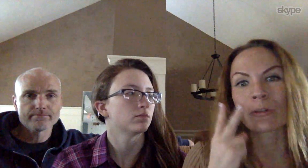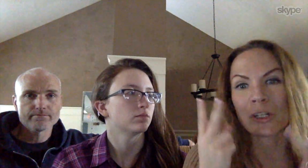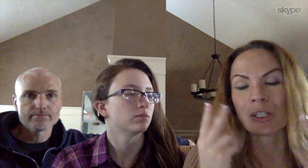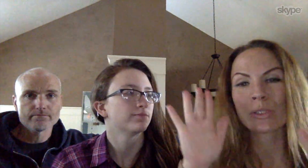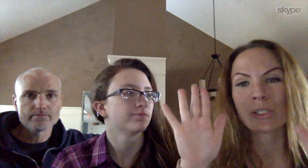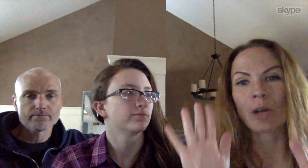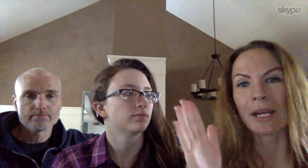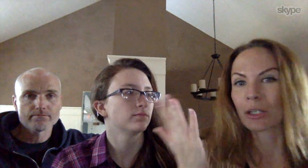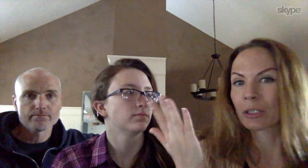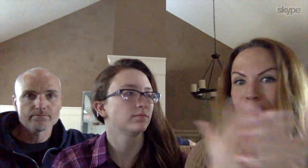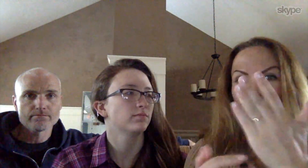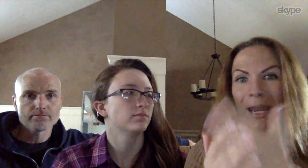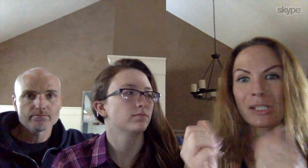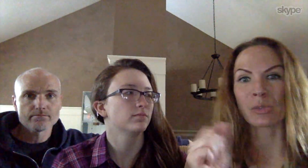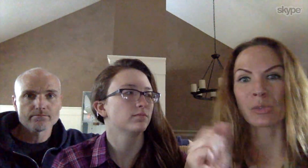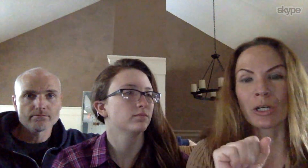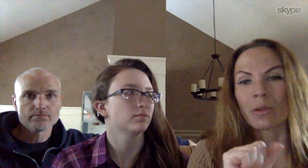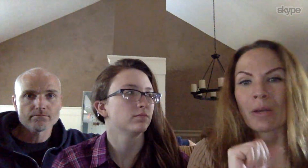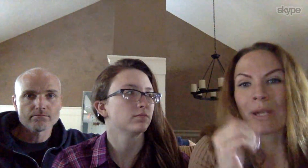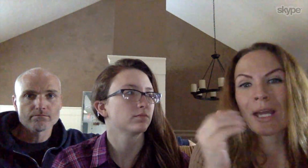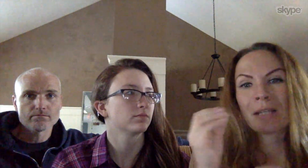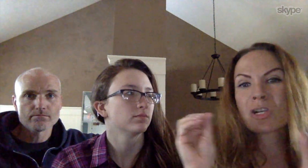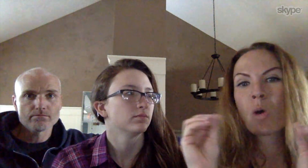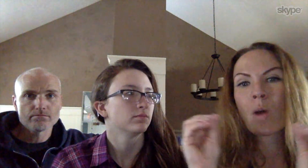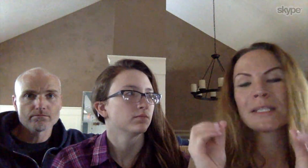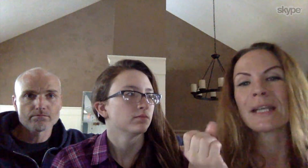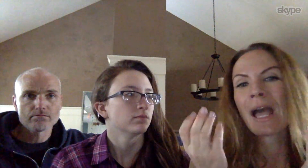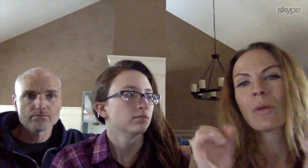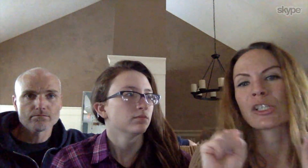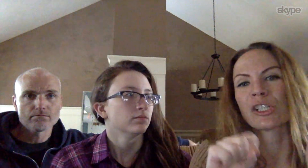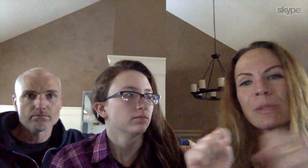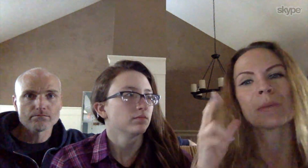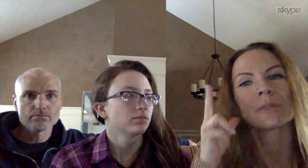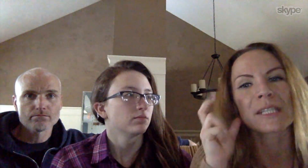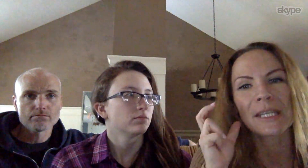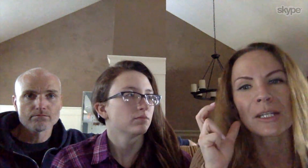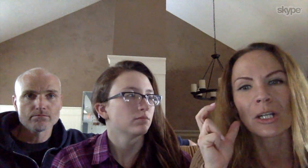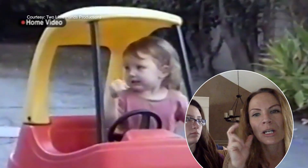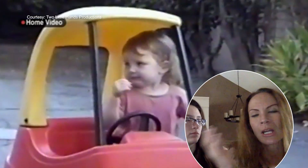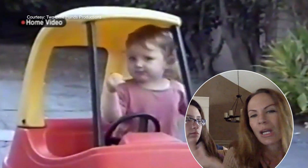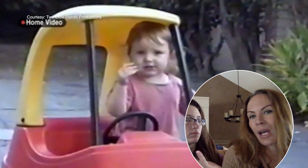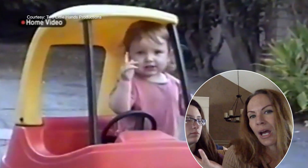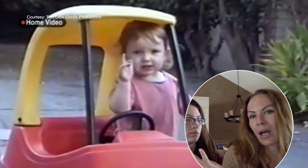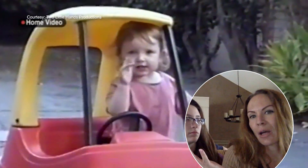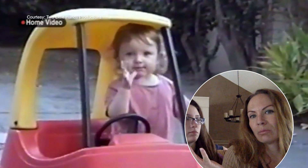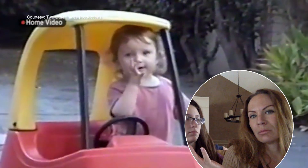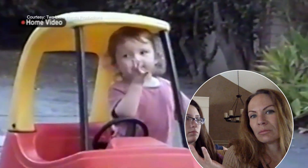vision was great and her hands worked. We had no idea how much she’d be able to hear.